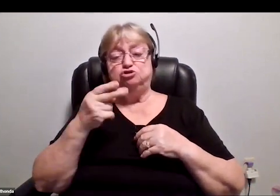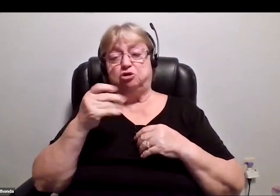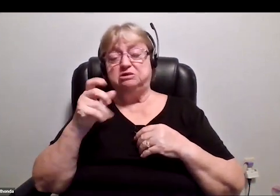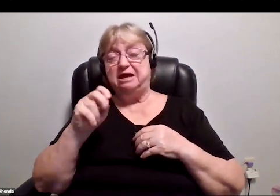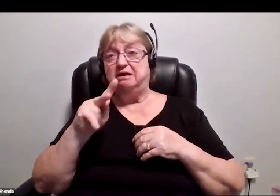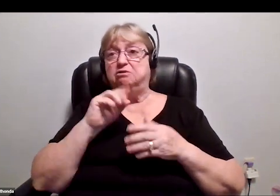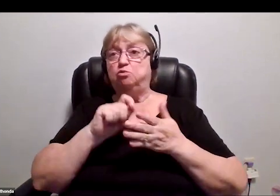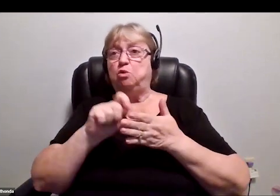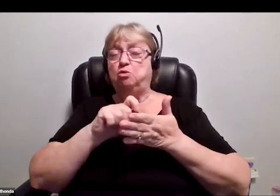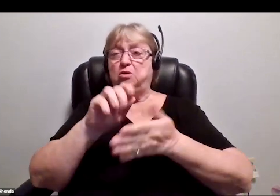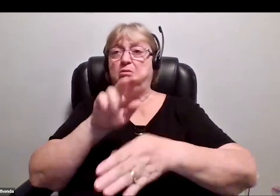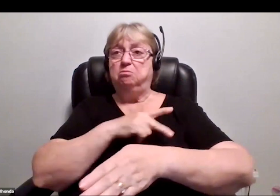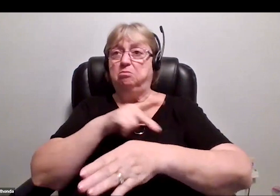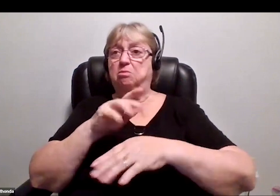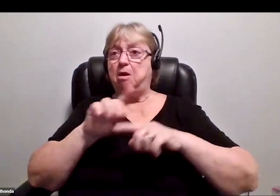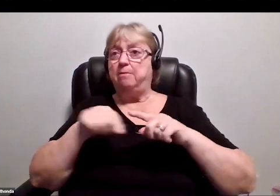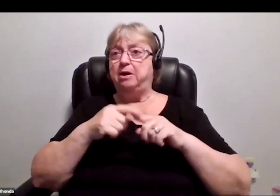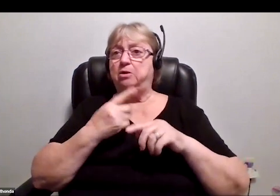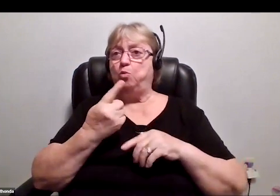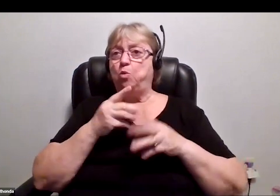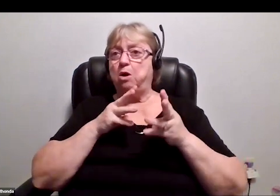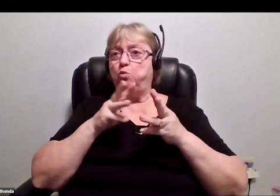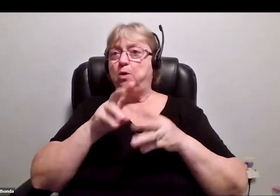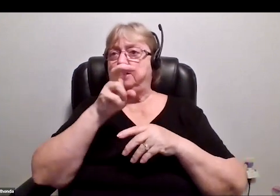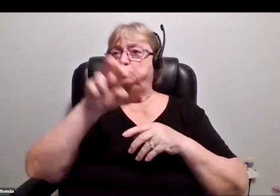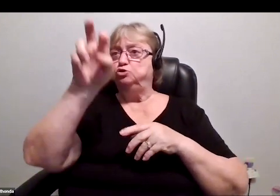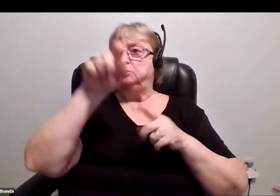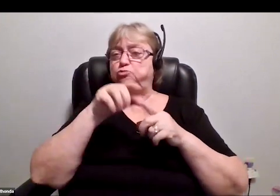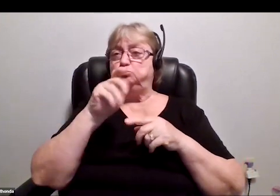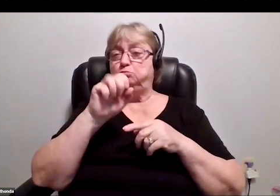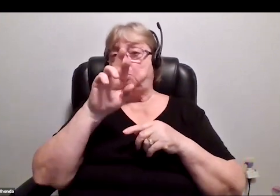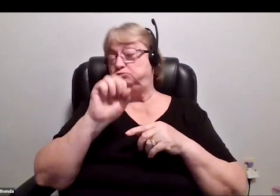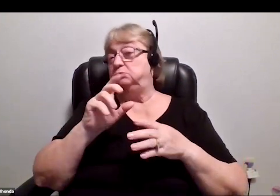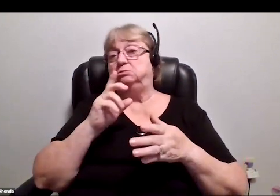about going on a one-way trip to Mars. It's a fantastic book of poetry. About how as someone